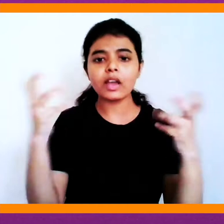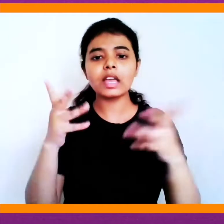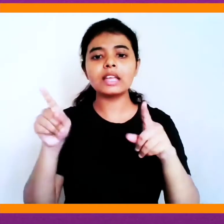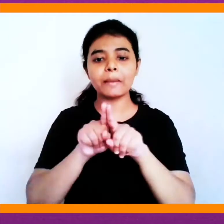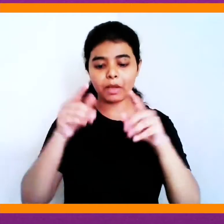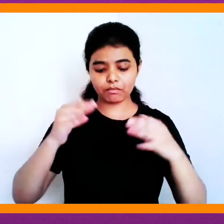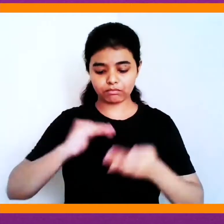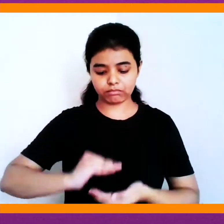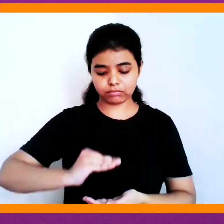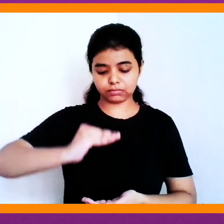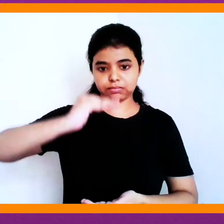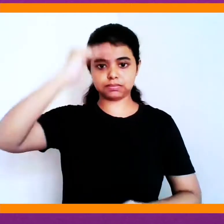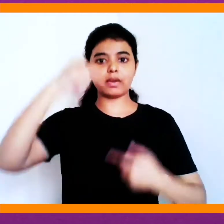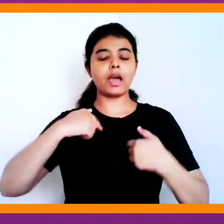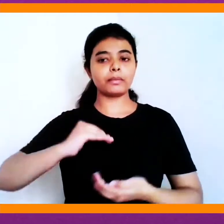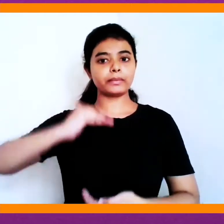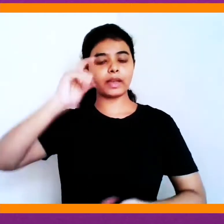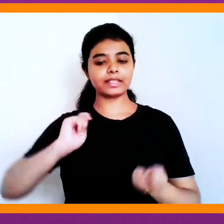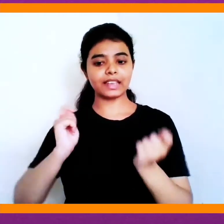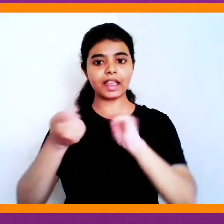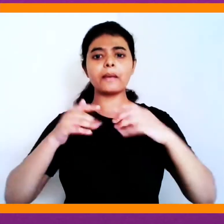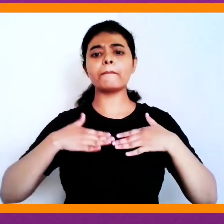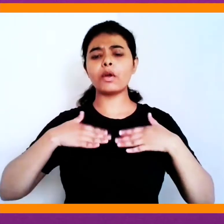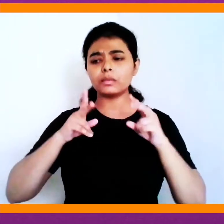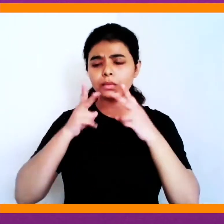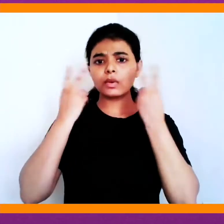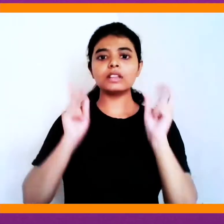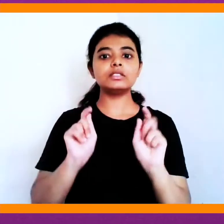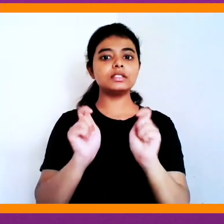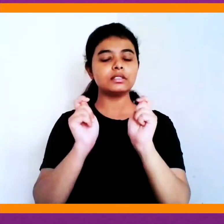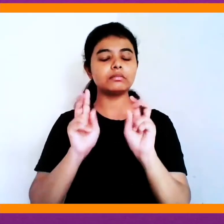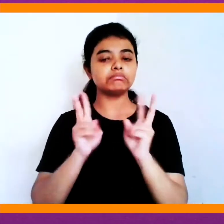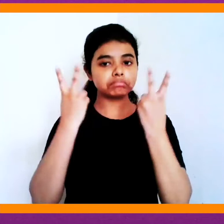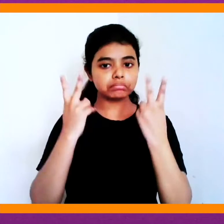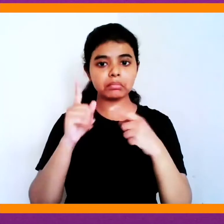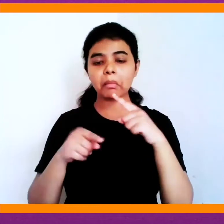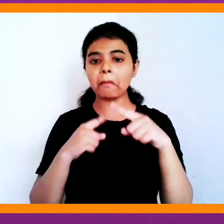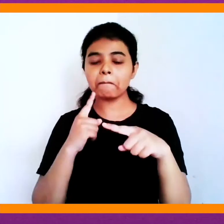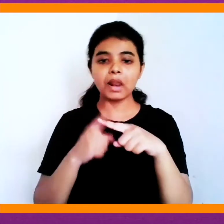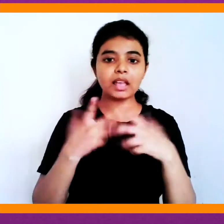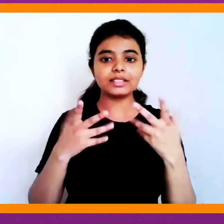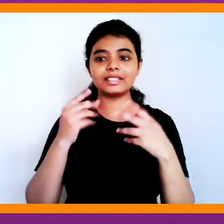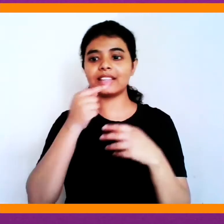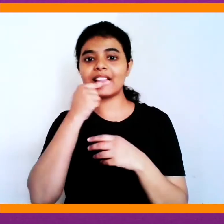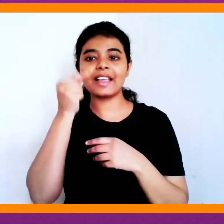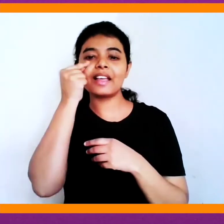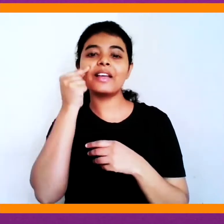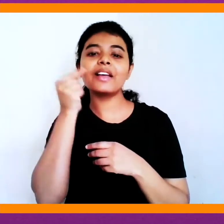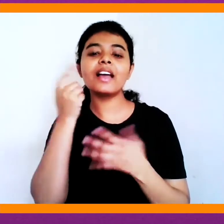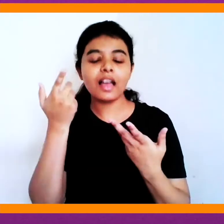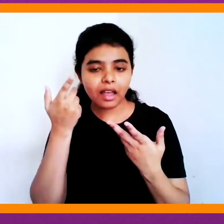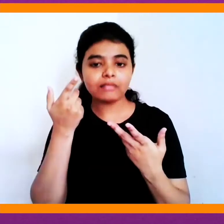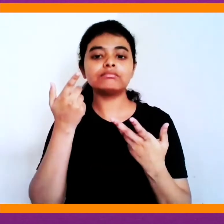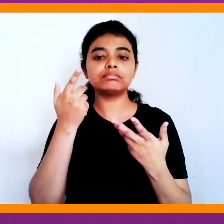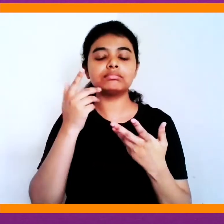and the associated changes of puberty for example the body smell and acne all these start developing